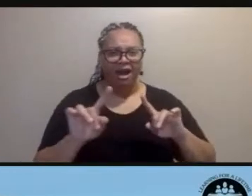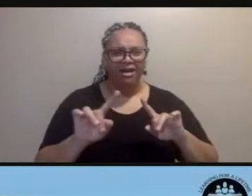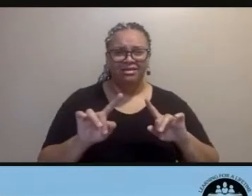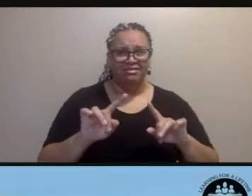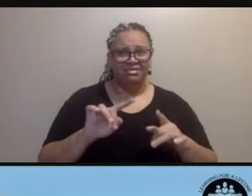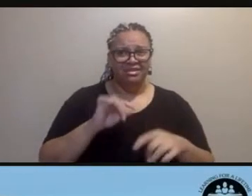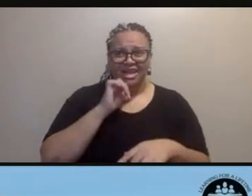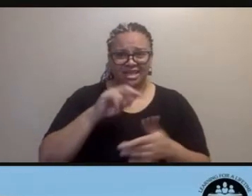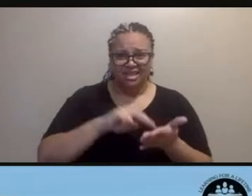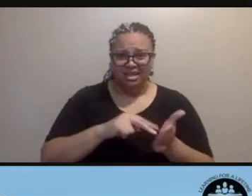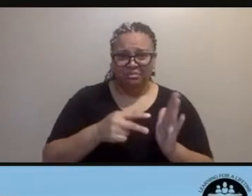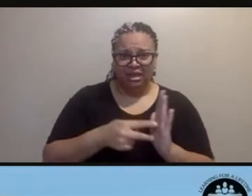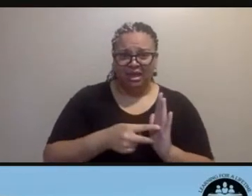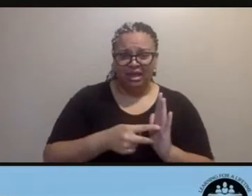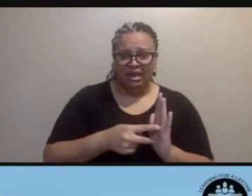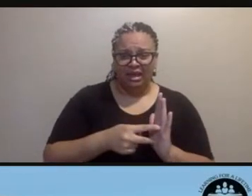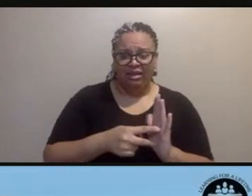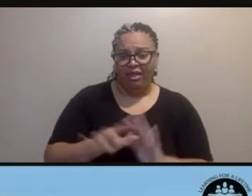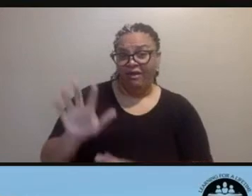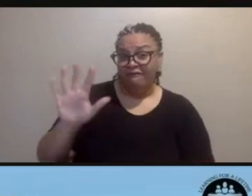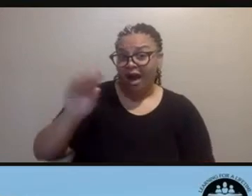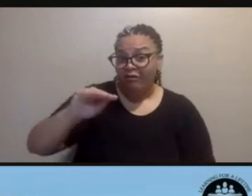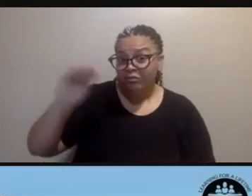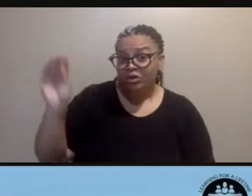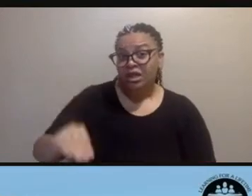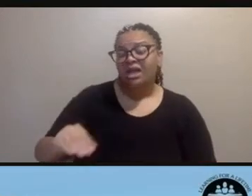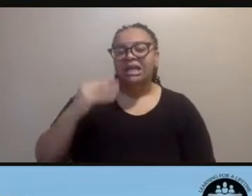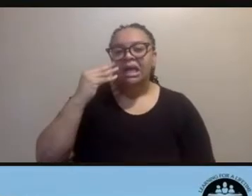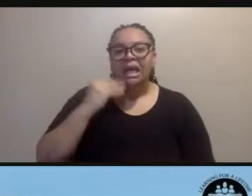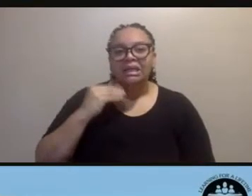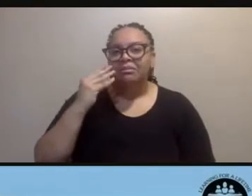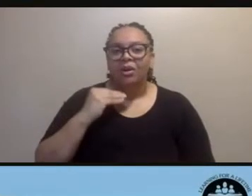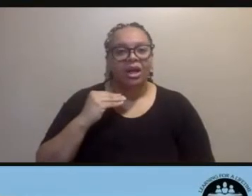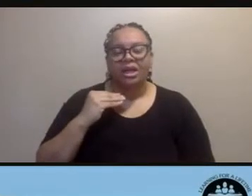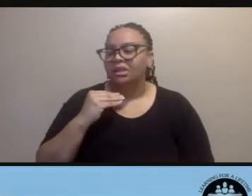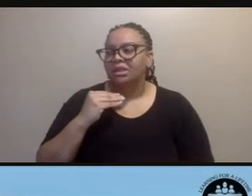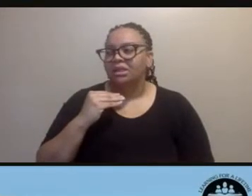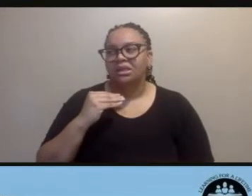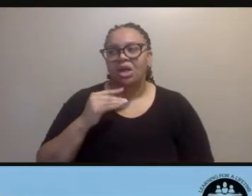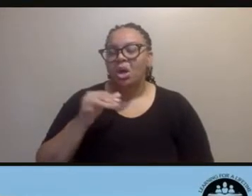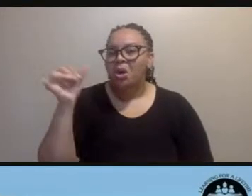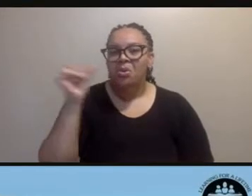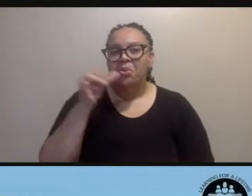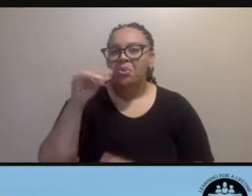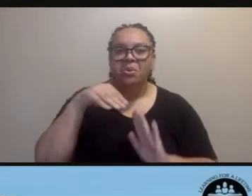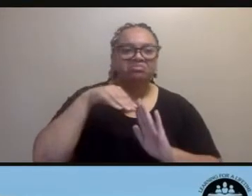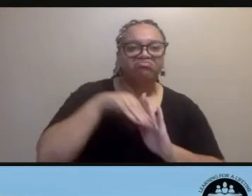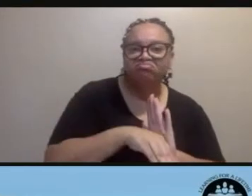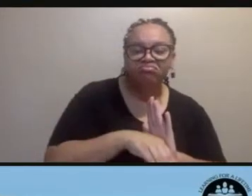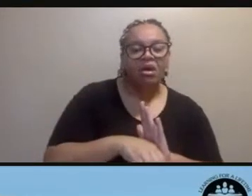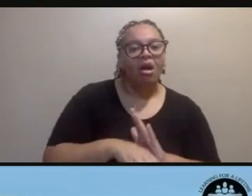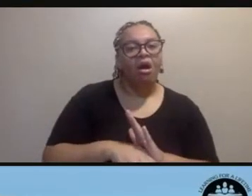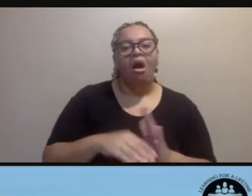FEELING SAFE THAT MIGHT LOOK LIKE A GOOD INDICATOR BUT IT